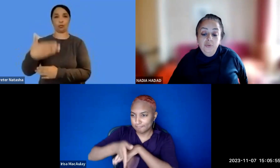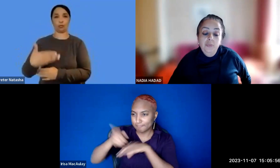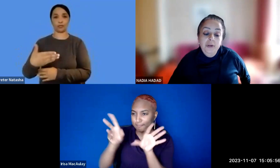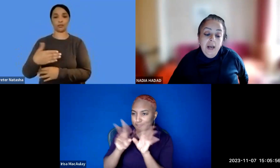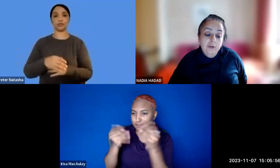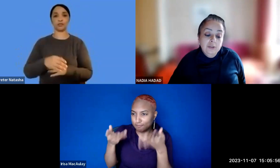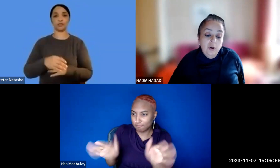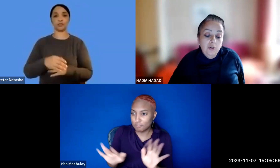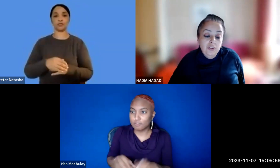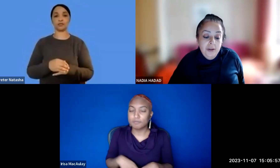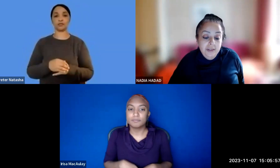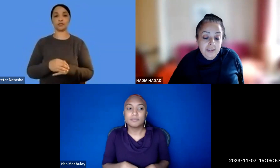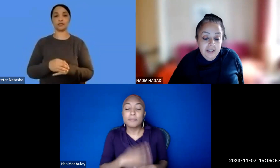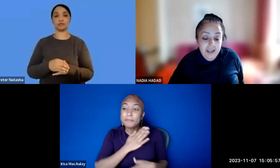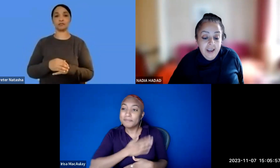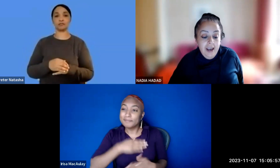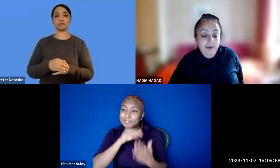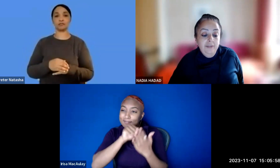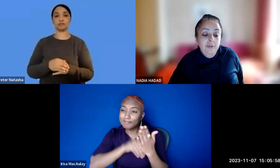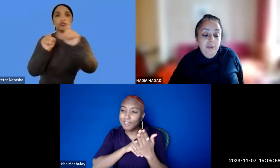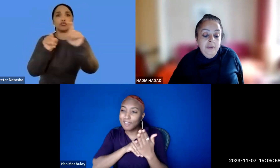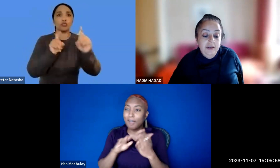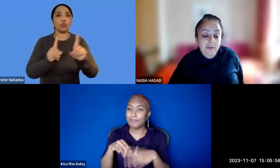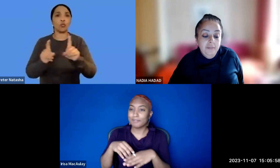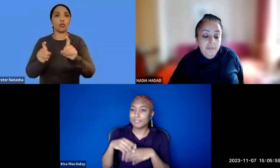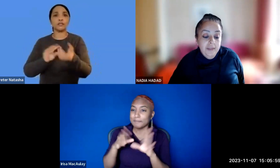launched automatically after the meeting.